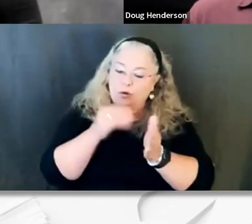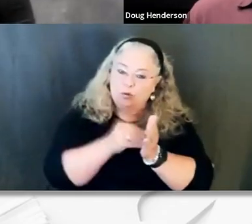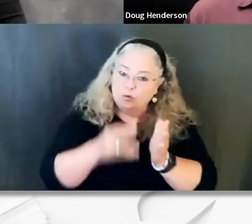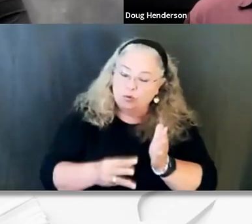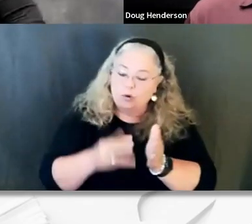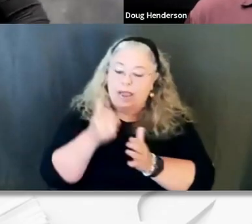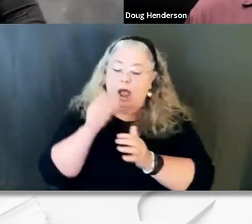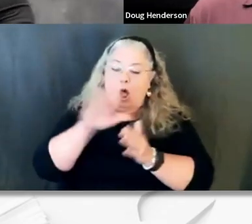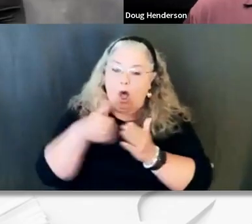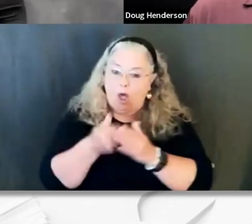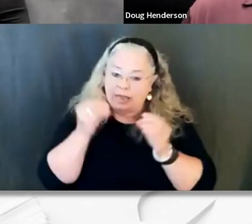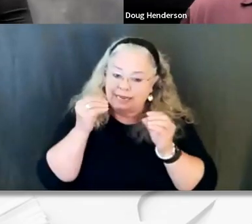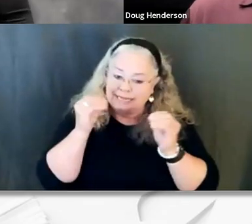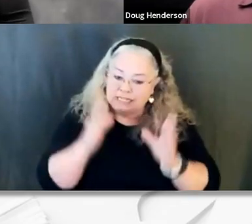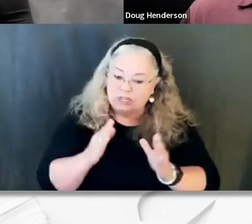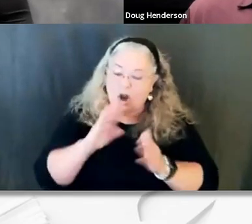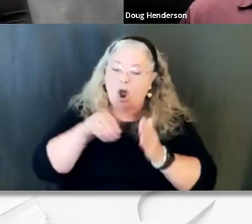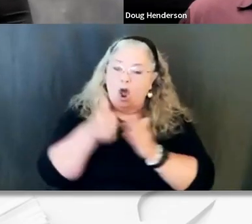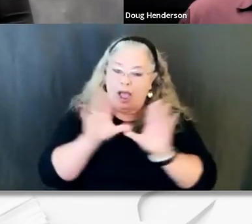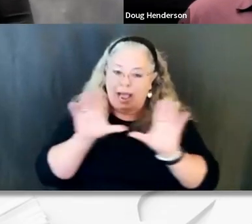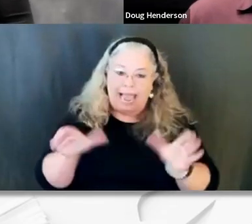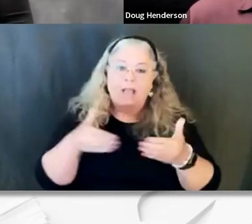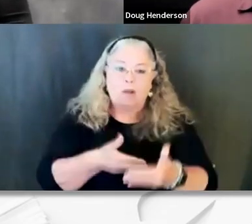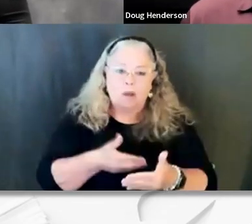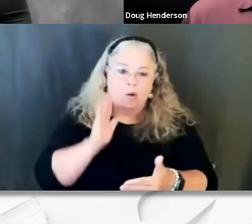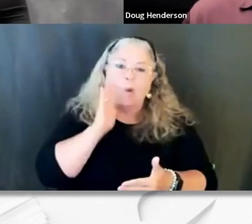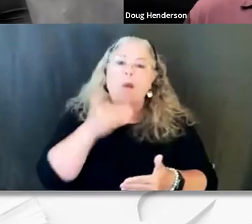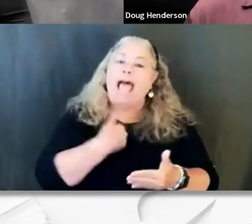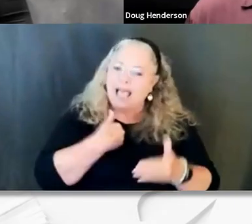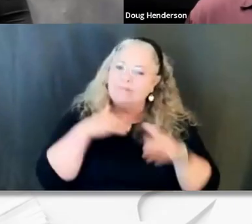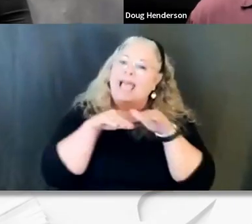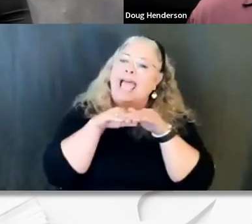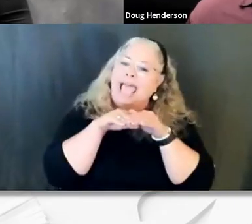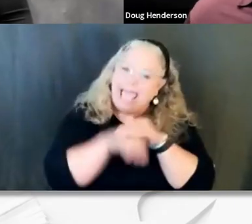teacher in every single classroom is going to have the access to these kinds of things because case